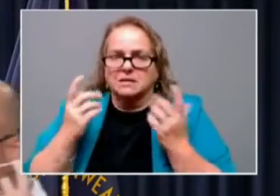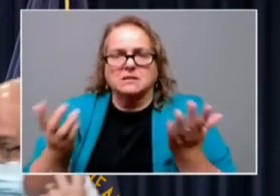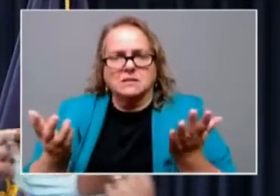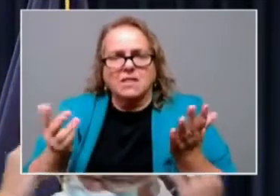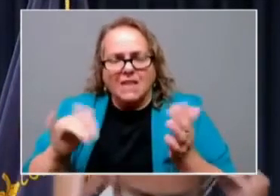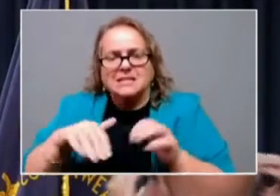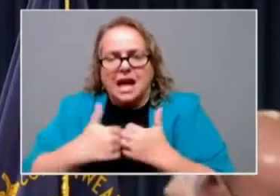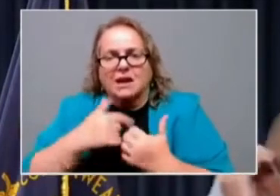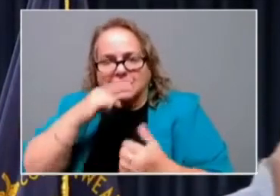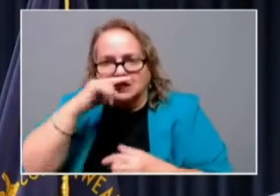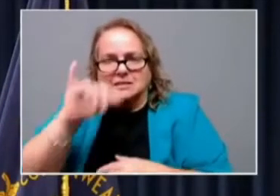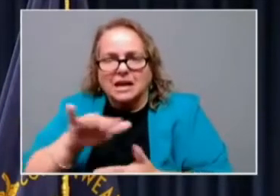We